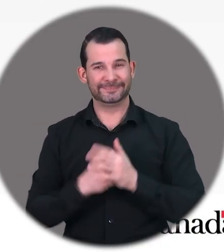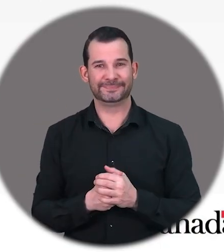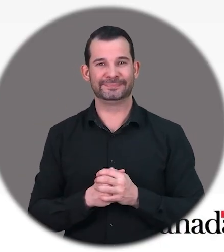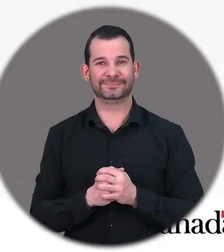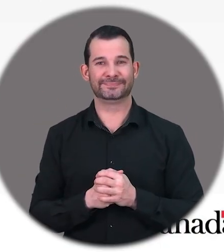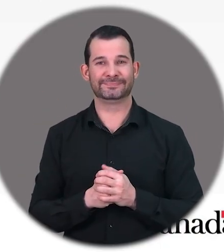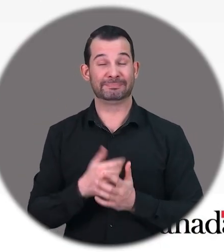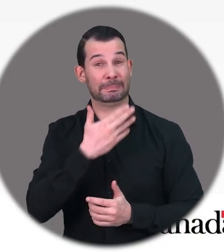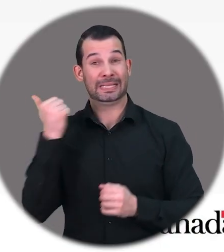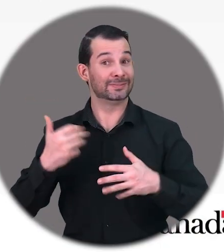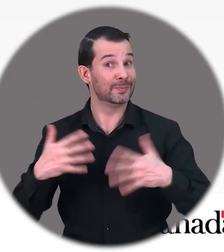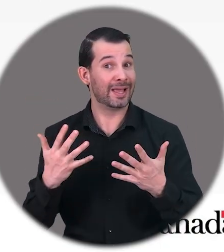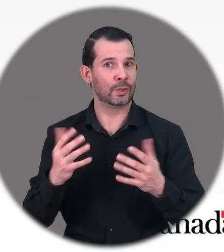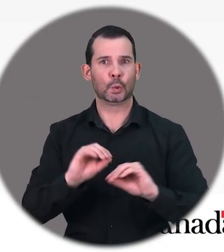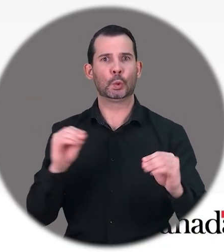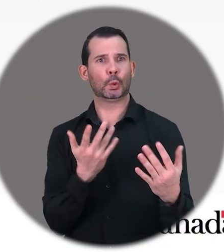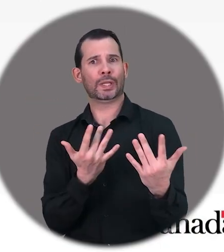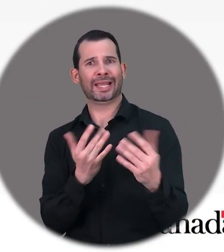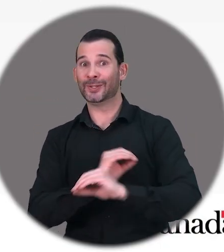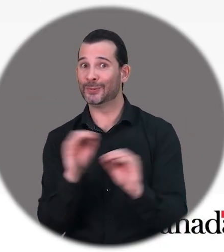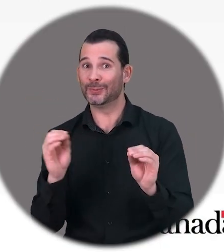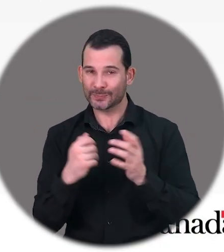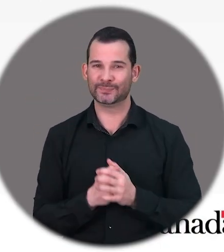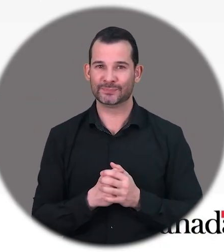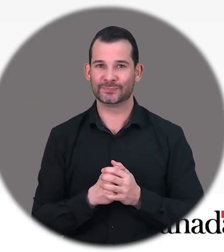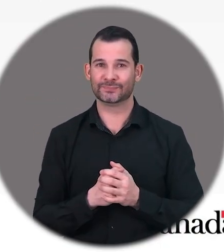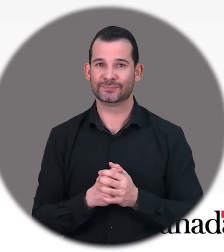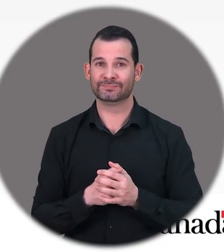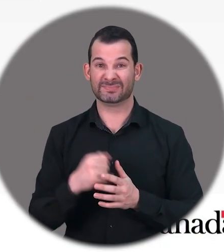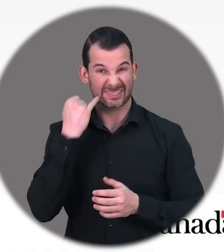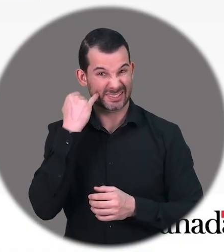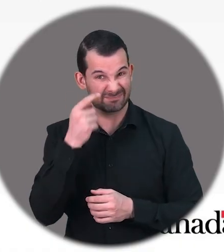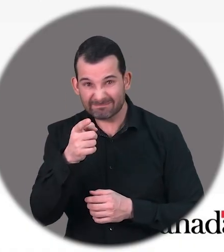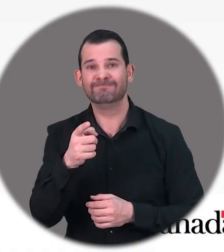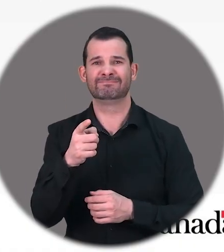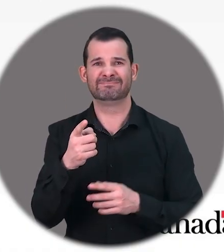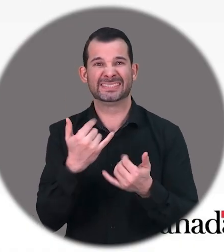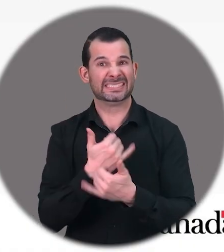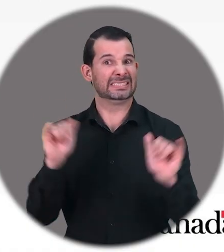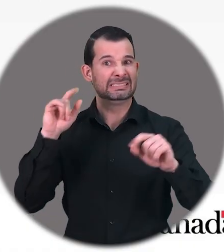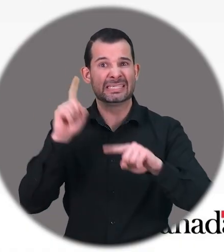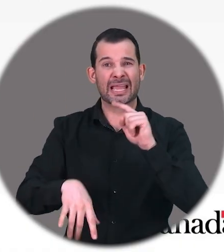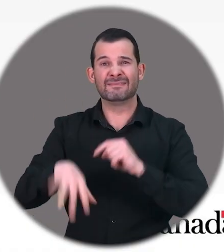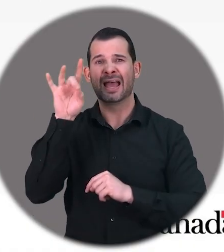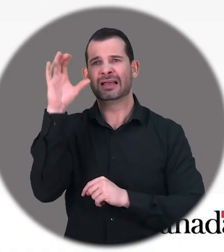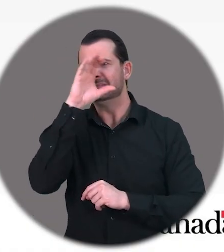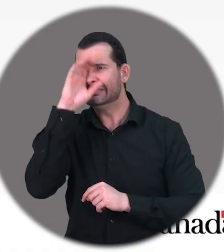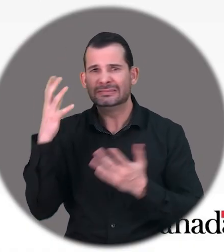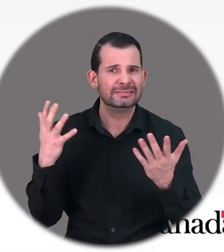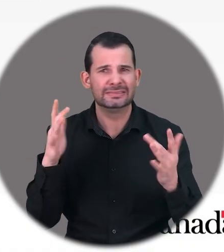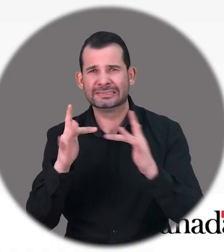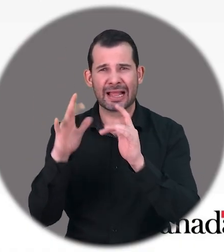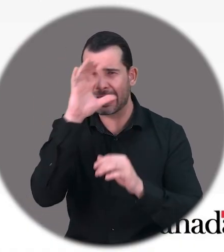Best of all? There is no waiting! If you still can’t find what you’re looking for online,